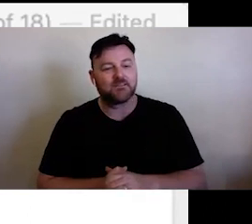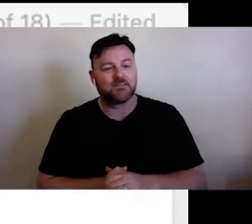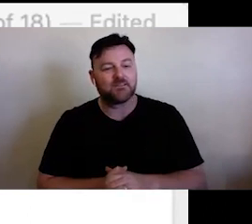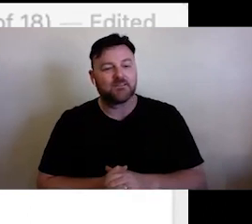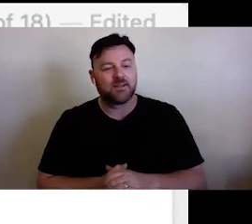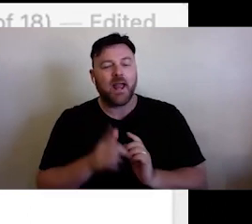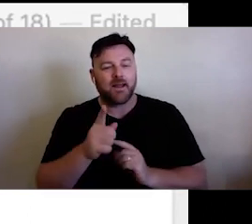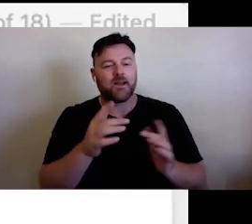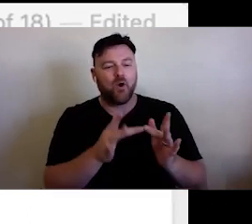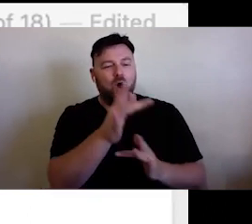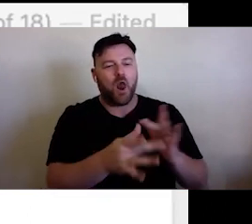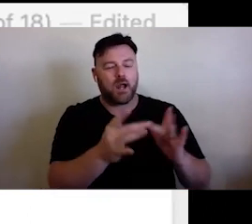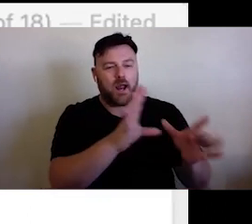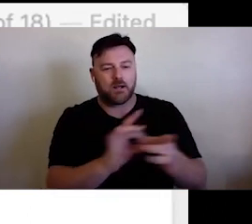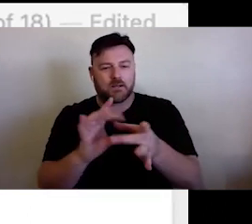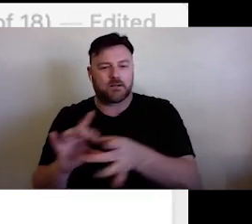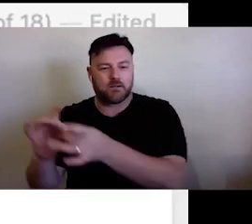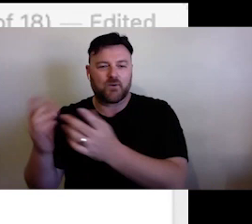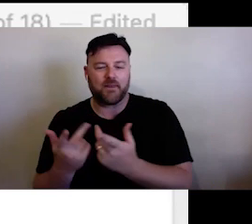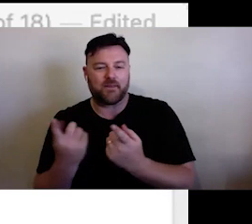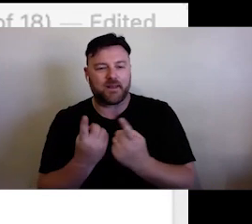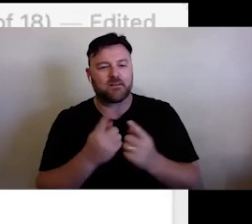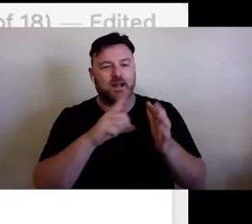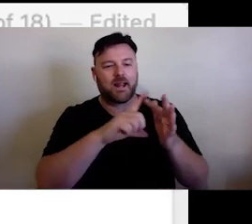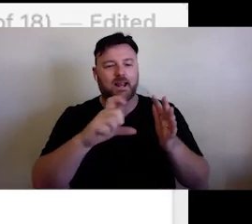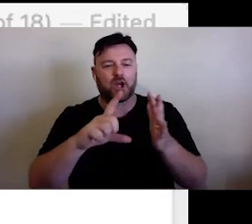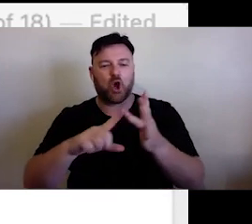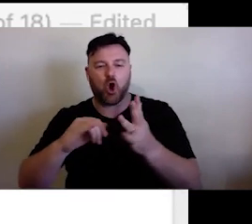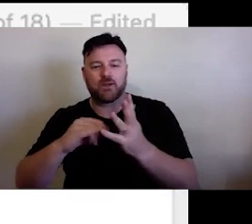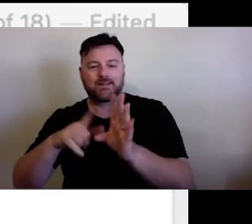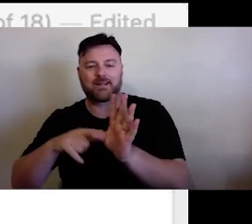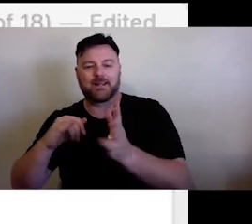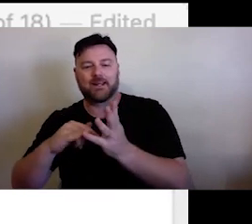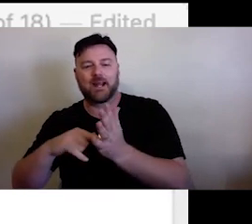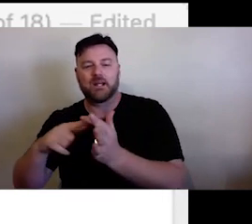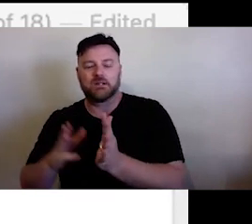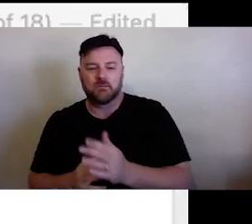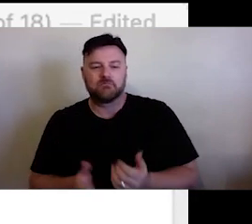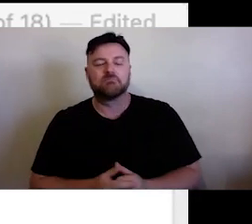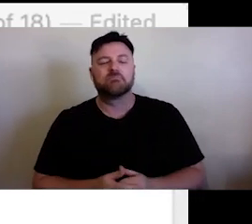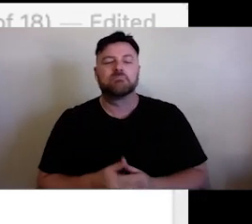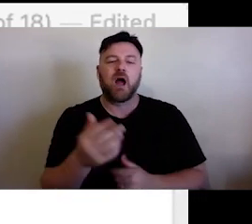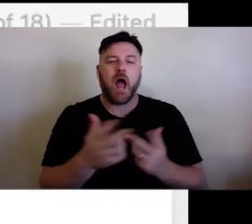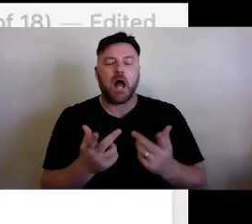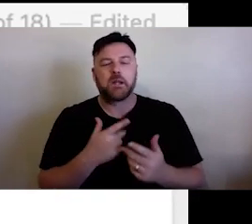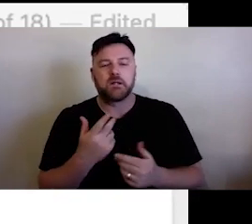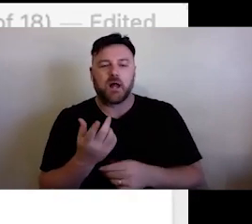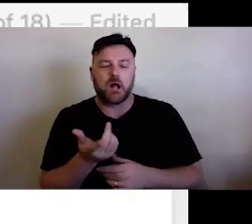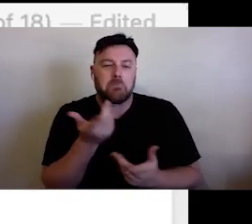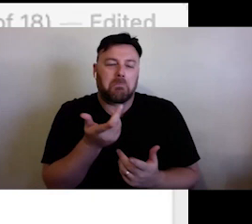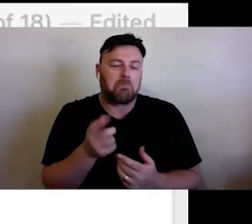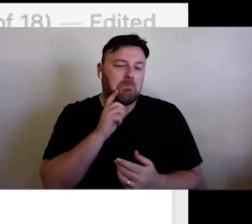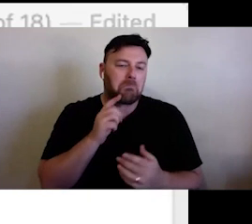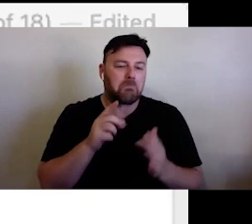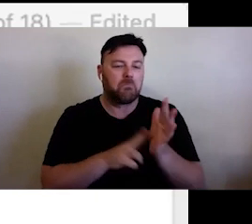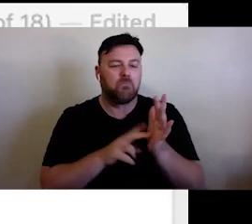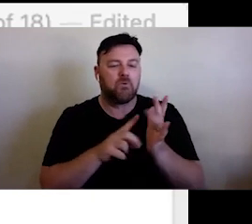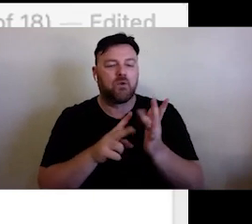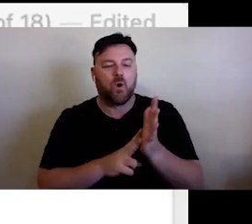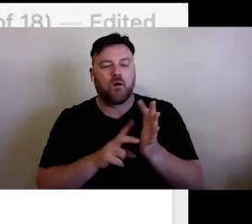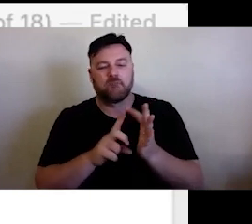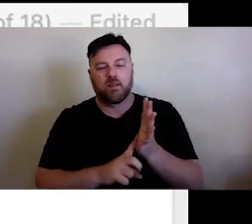ecosystem. Novelty is a part of it obviously. Alright. I think kind of